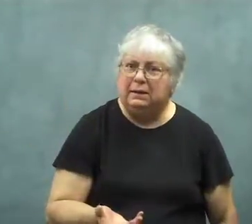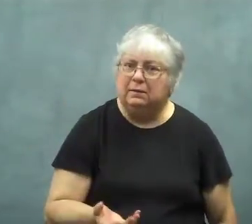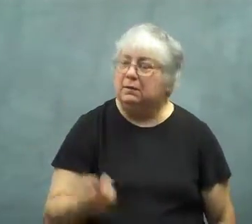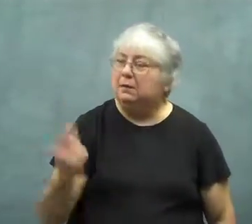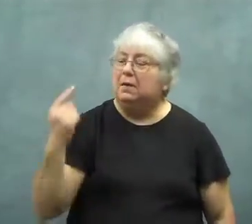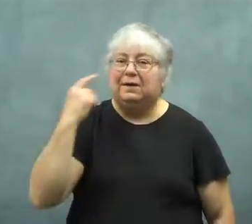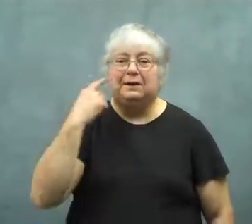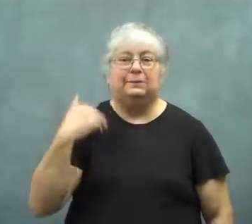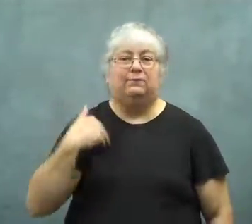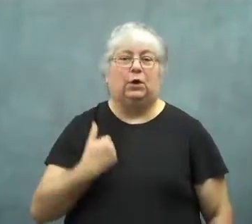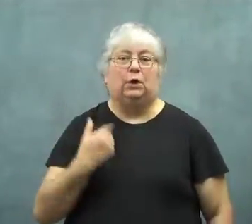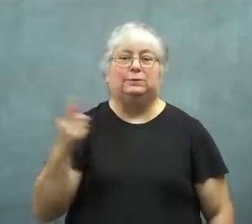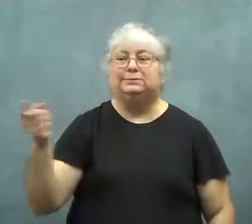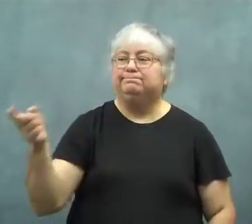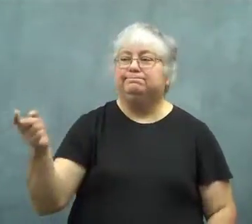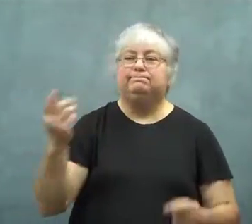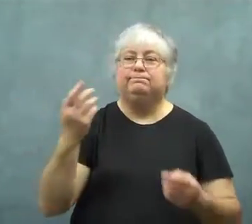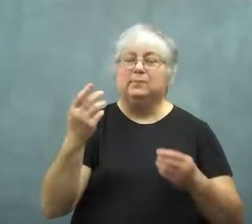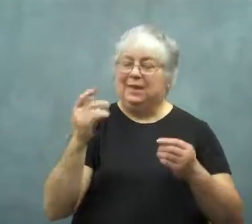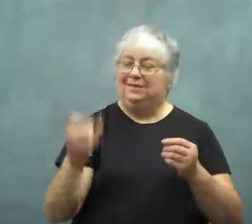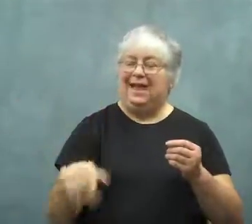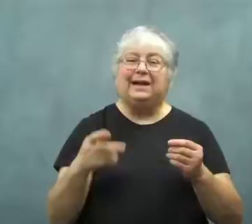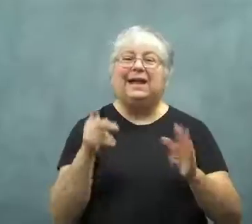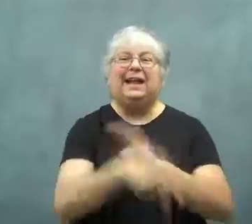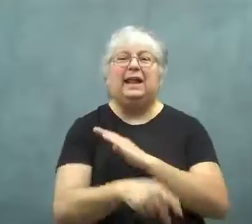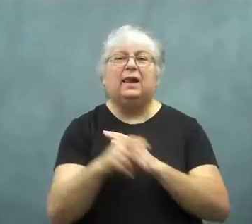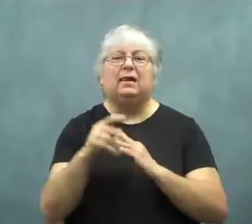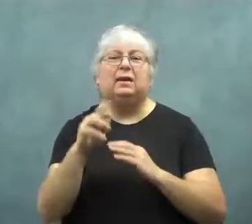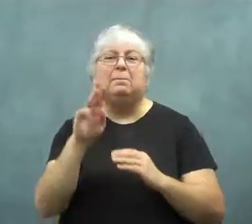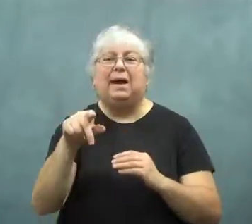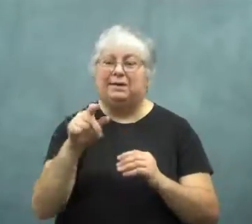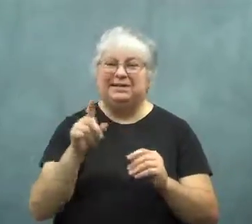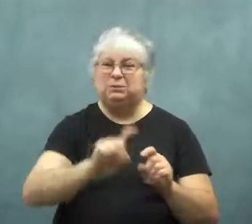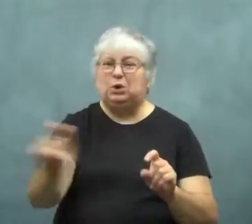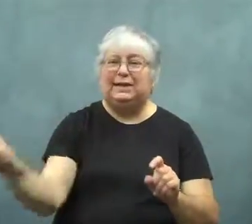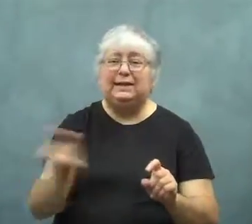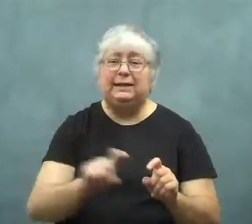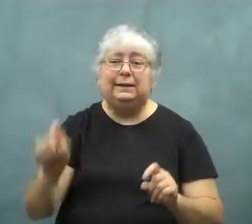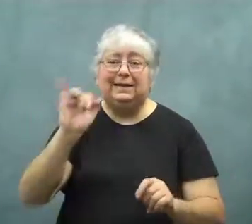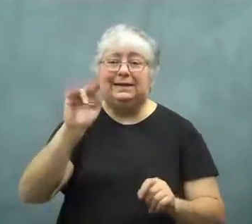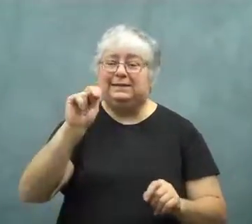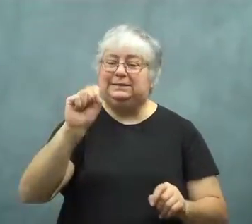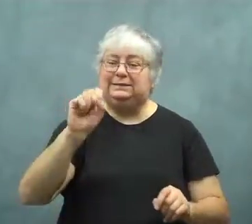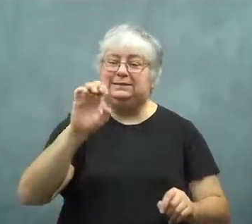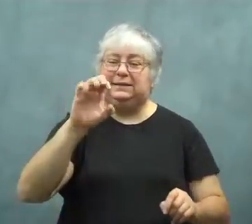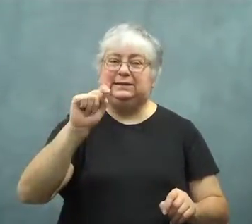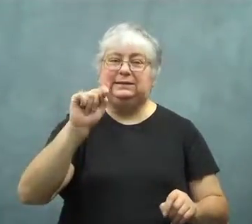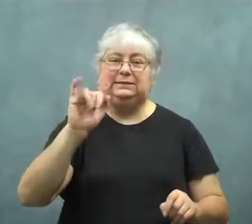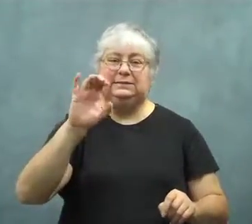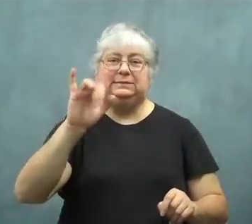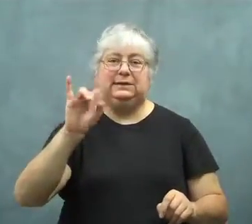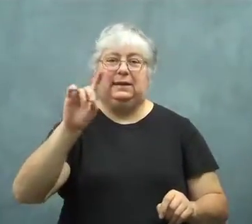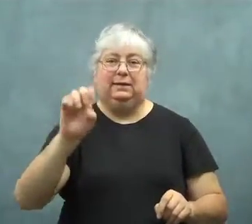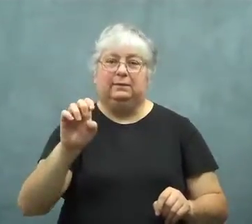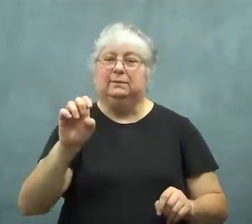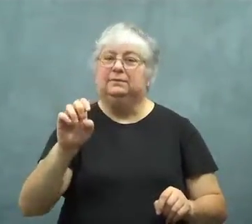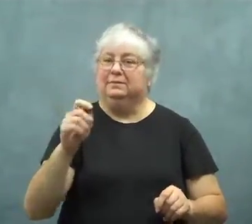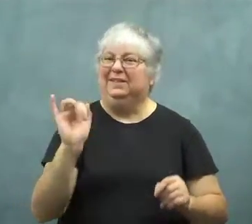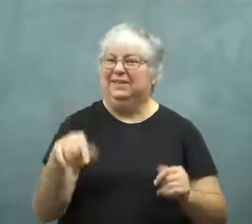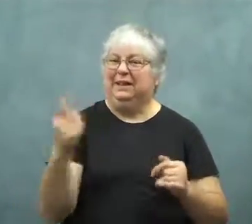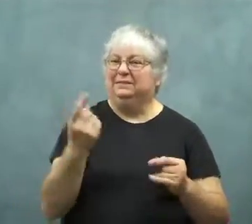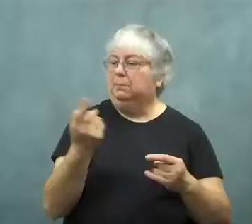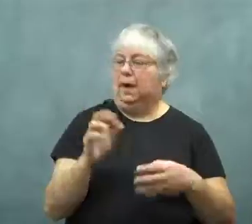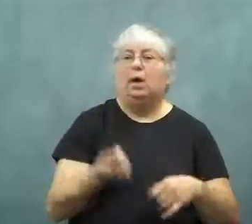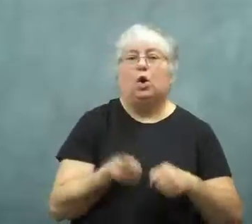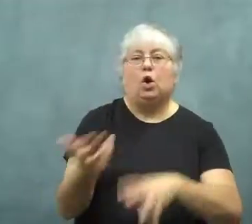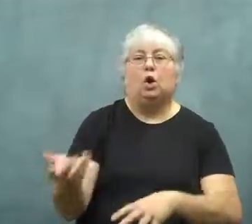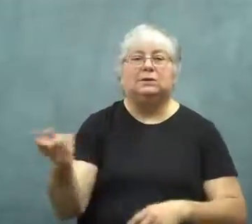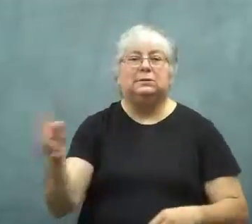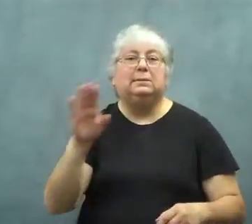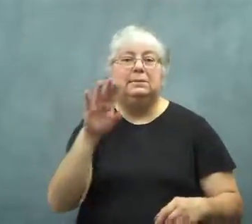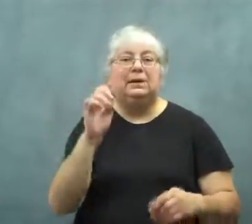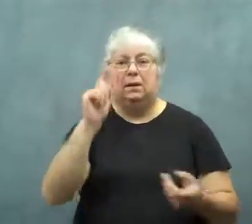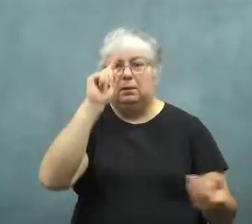One possibility is insecticide.